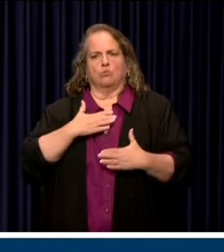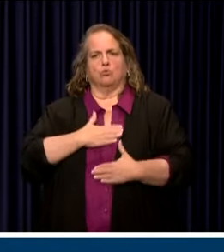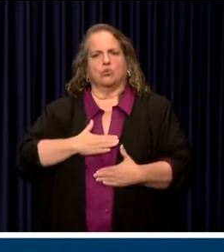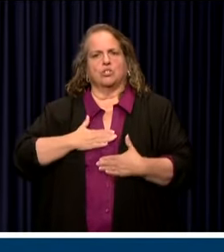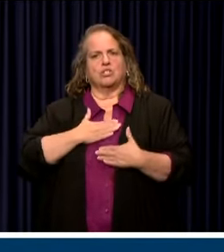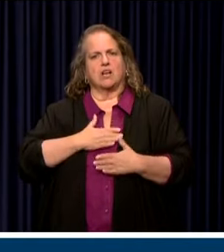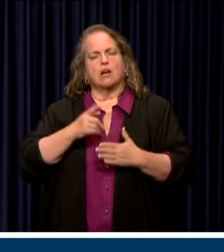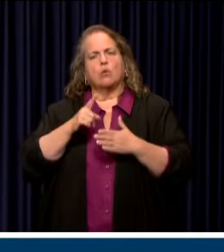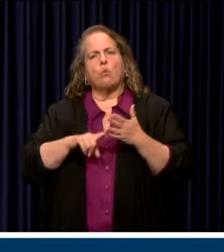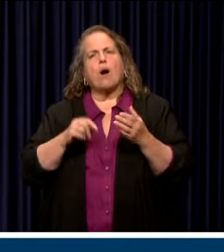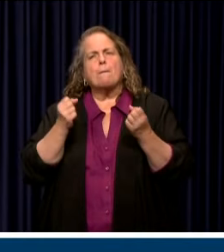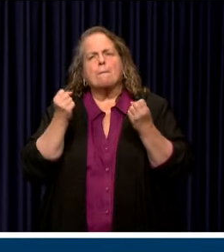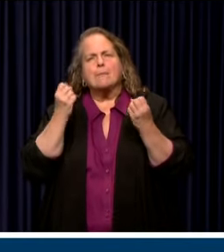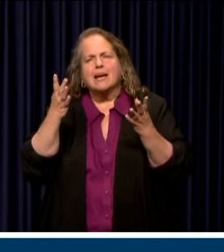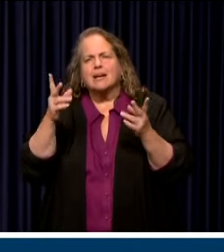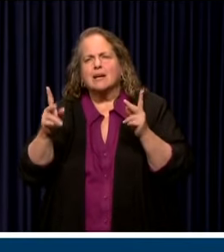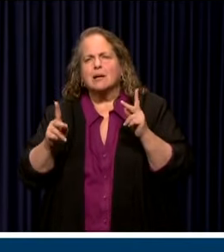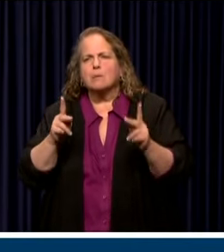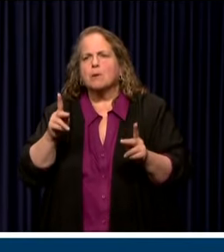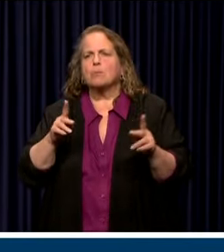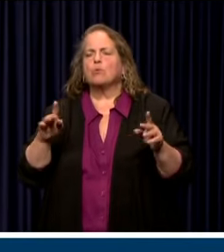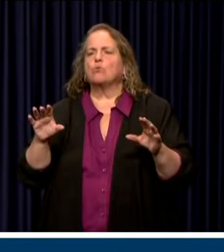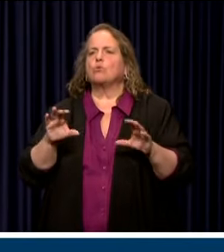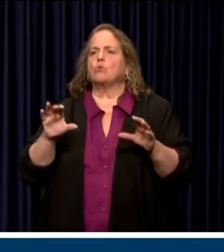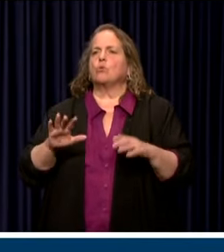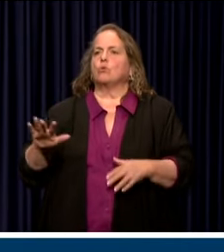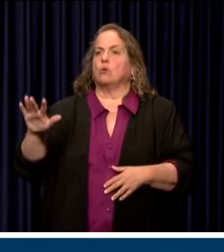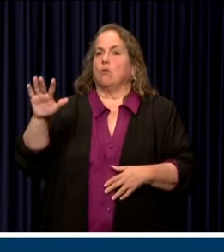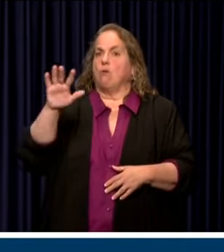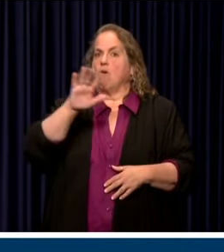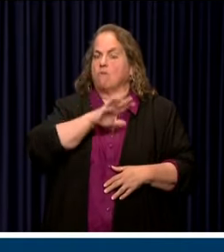SET A SCHEDULE. IT'S IMPORTANT TO EVERYBODY'S